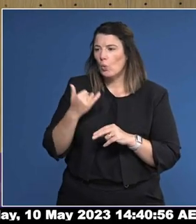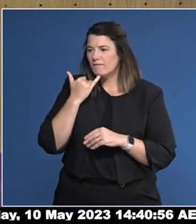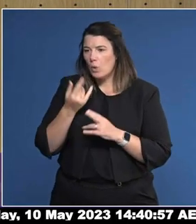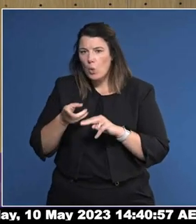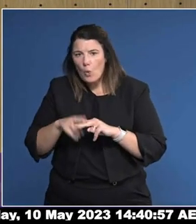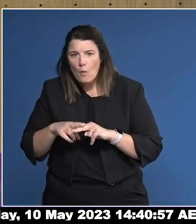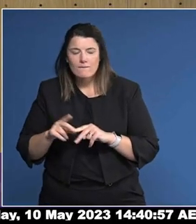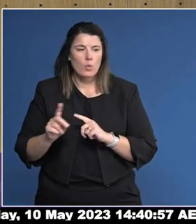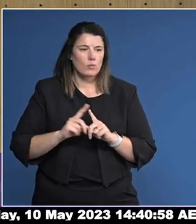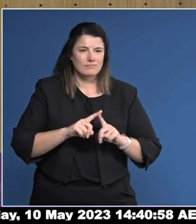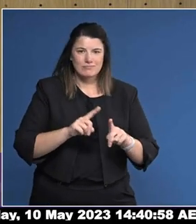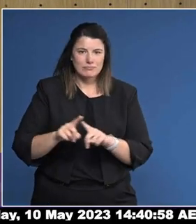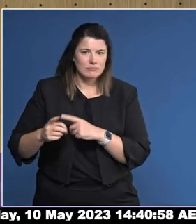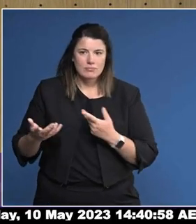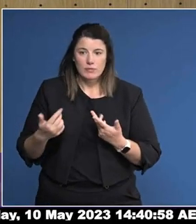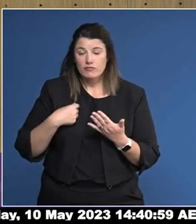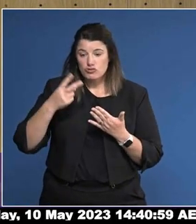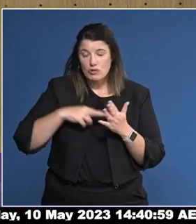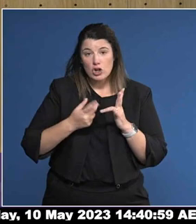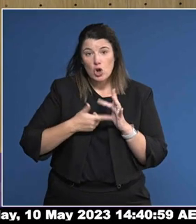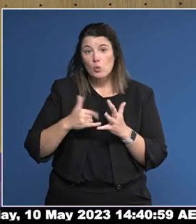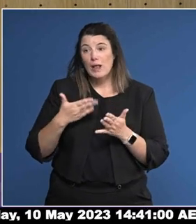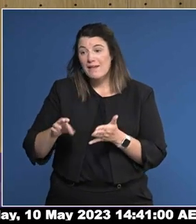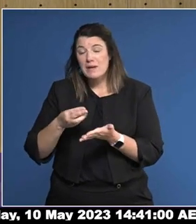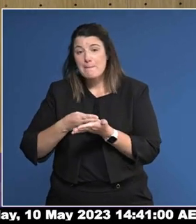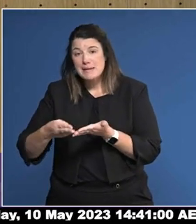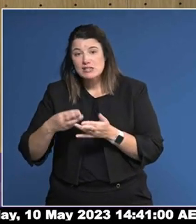And I do - have read notes where we left messages for the father to call back.